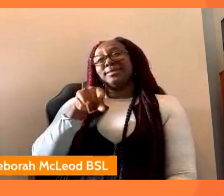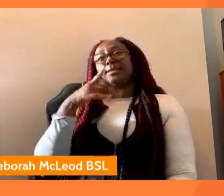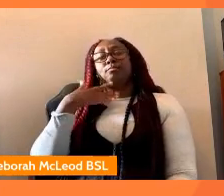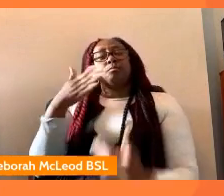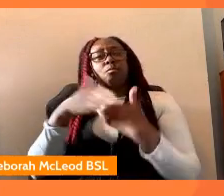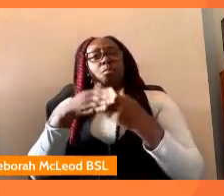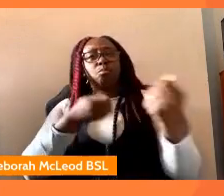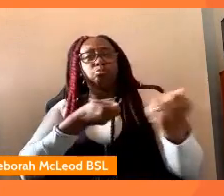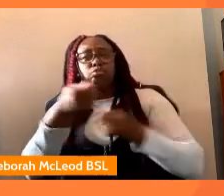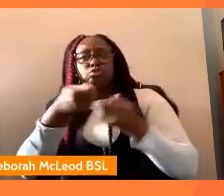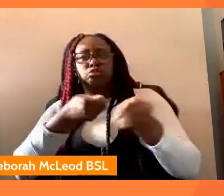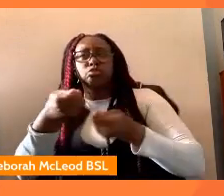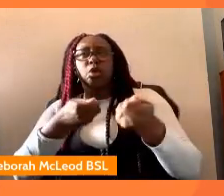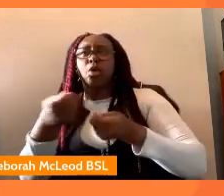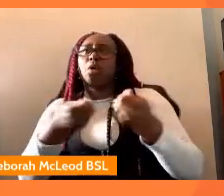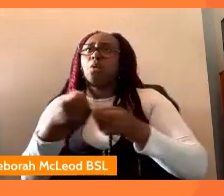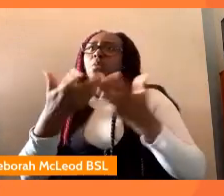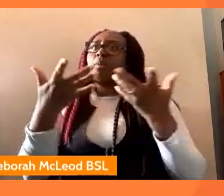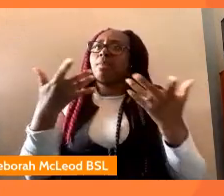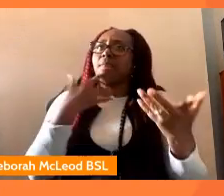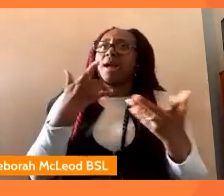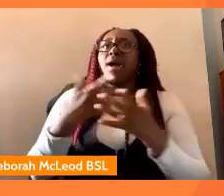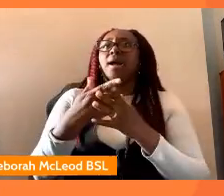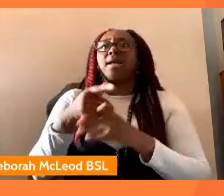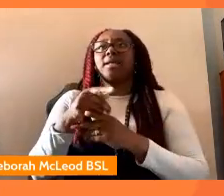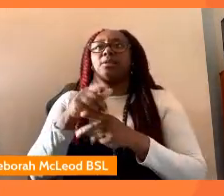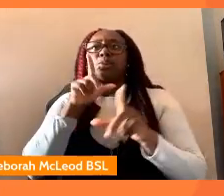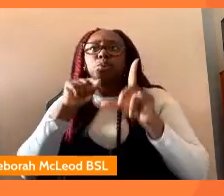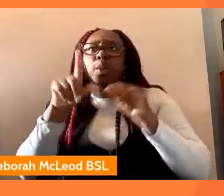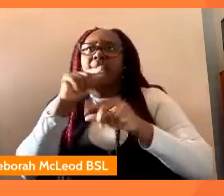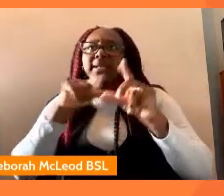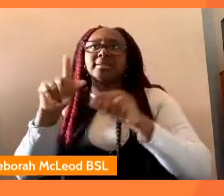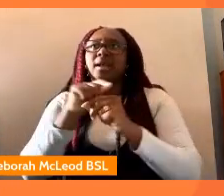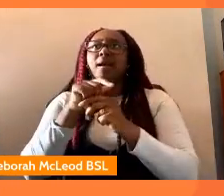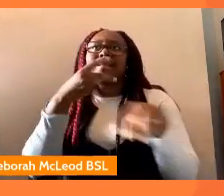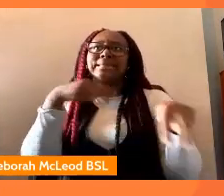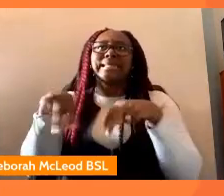So currently on platforms such as Twitter, on TikTok, or Meta,